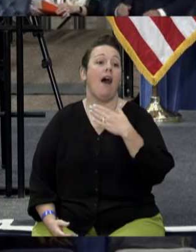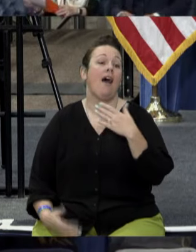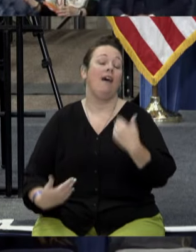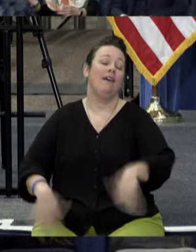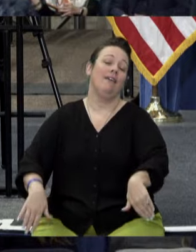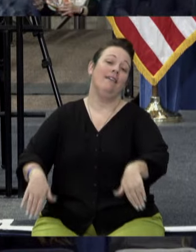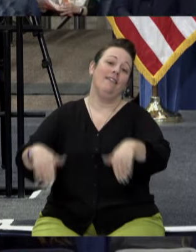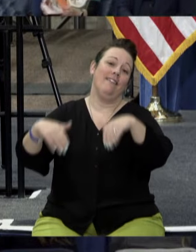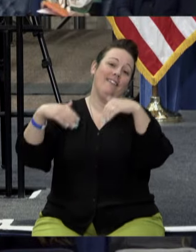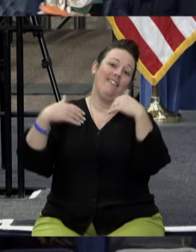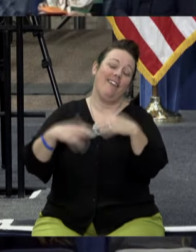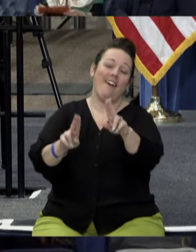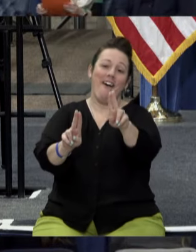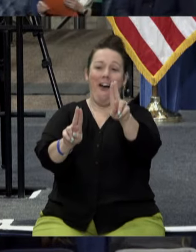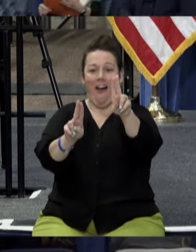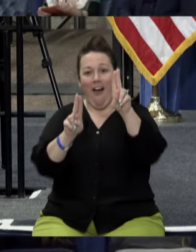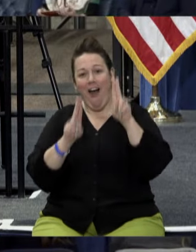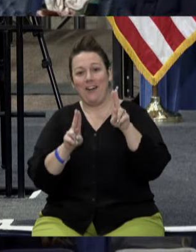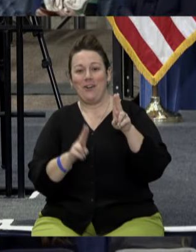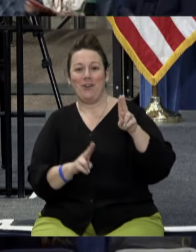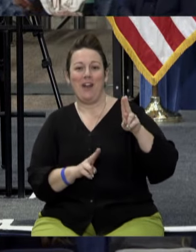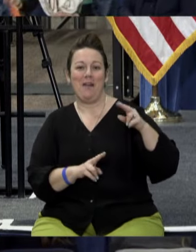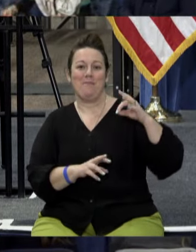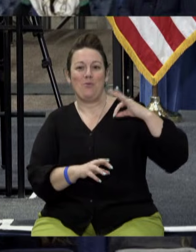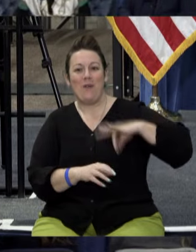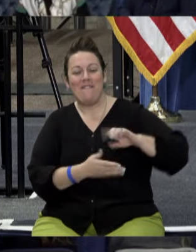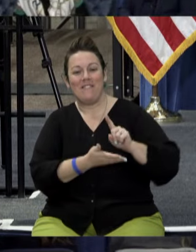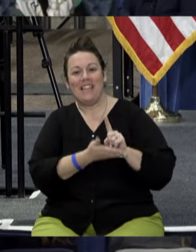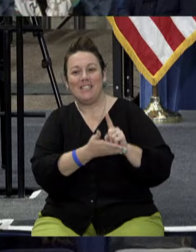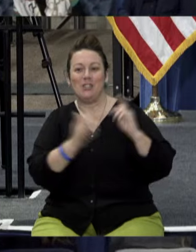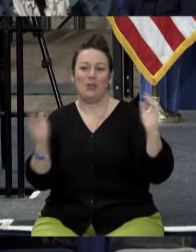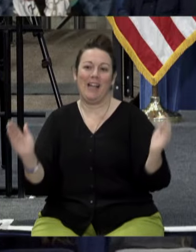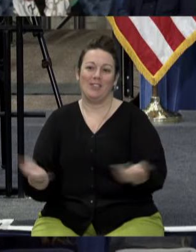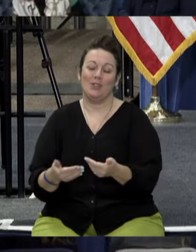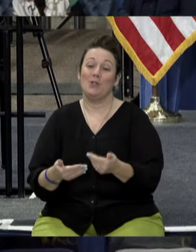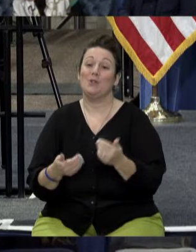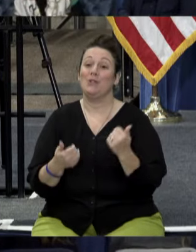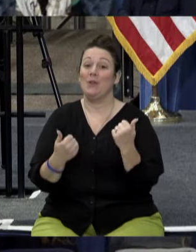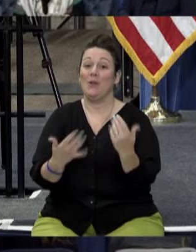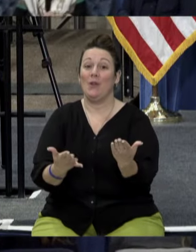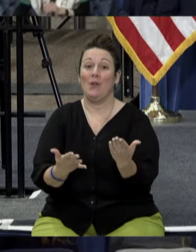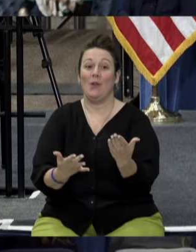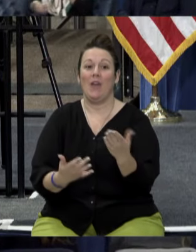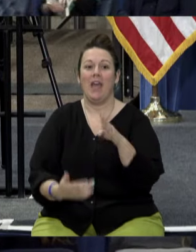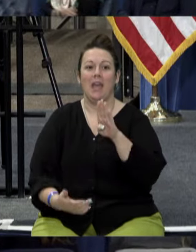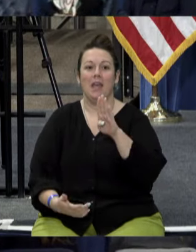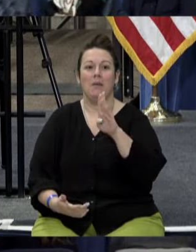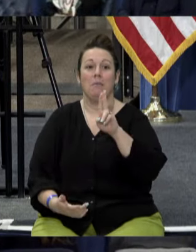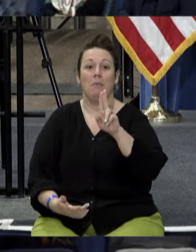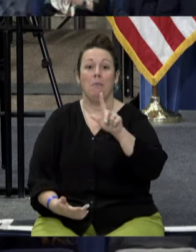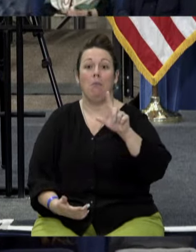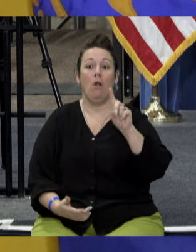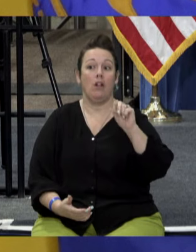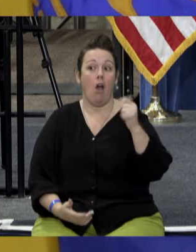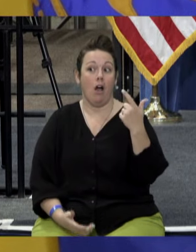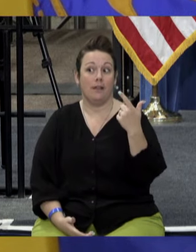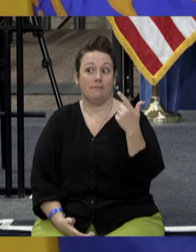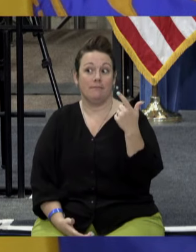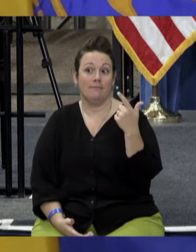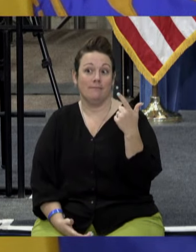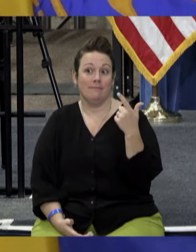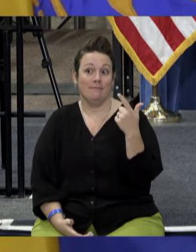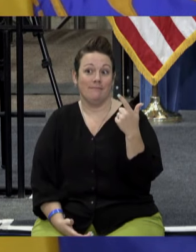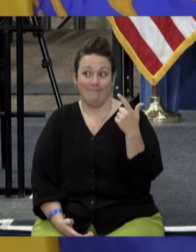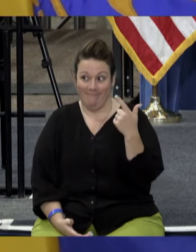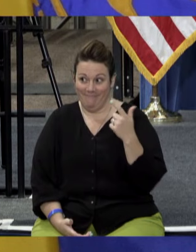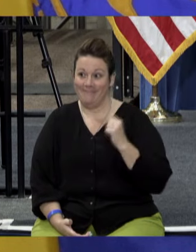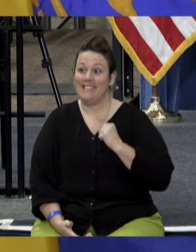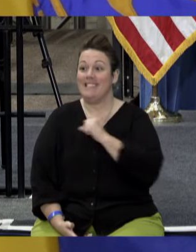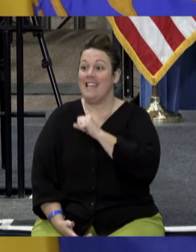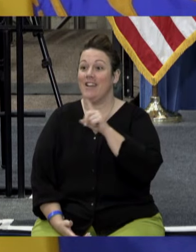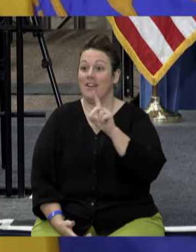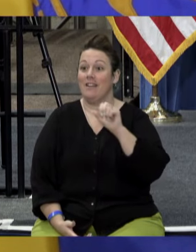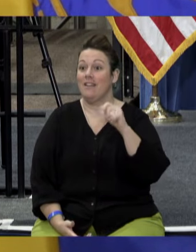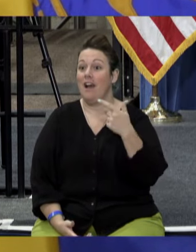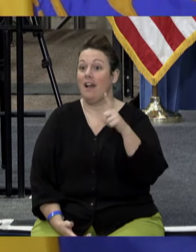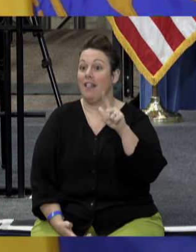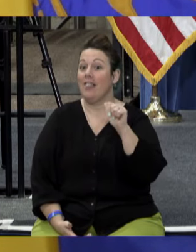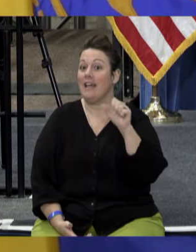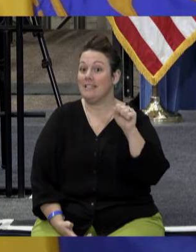tremendous honor and privilege to introduce to you a bulldog. Senator Douglas Collins,